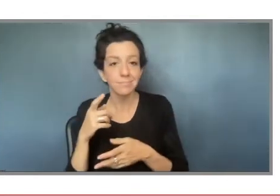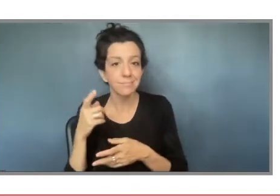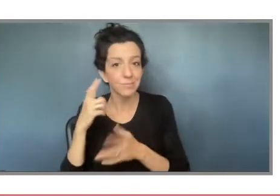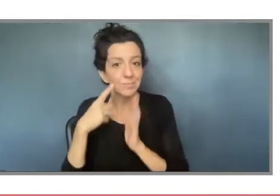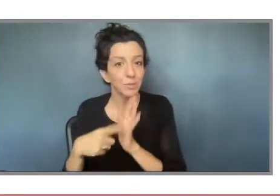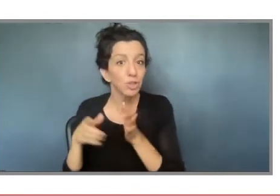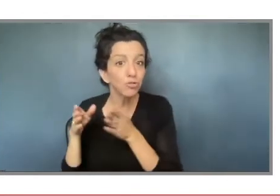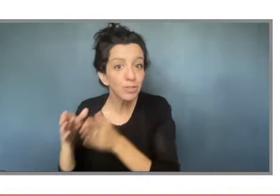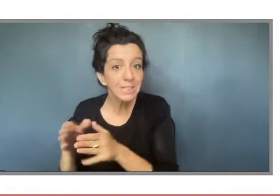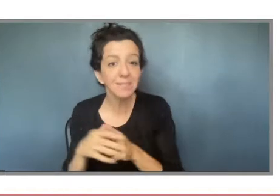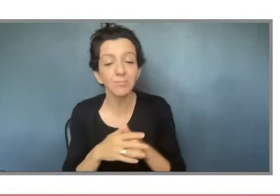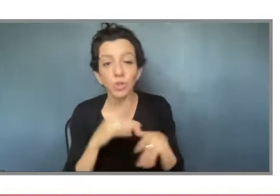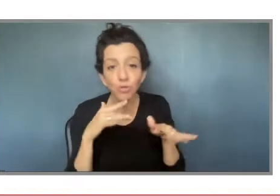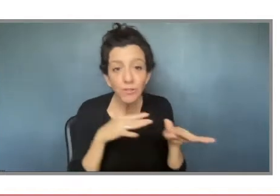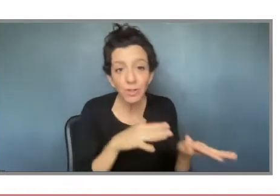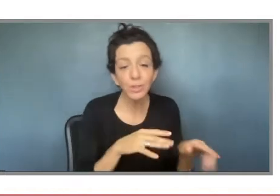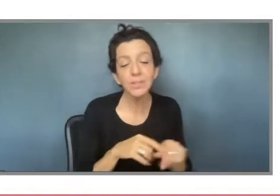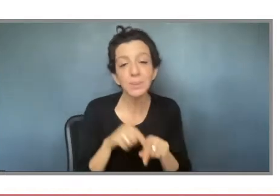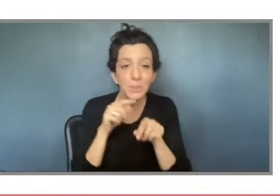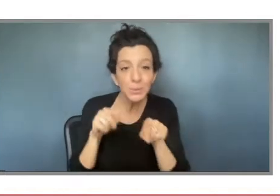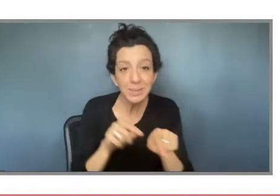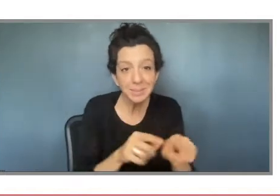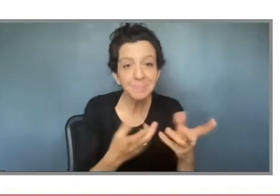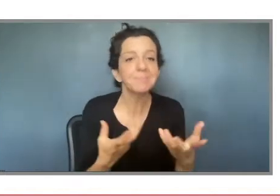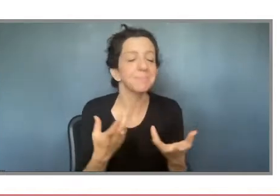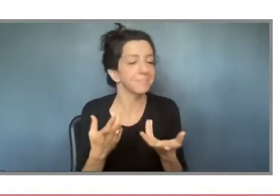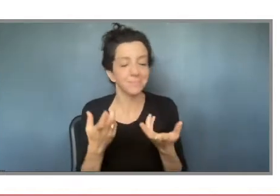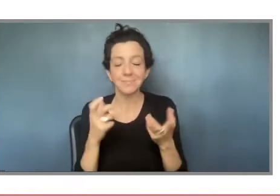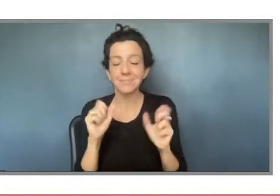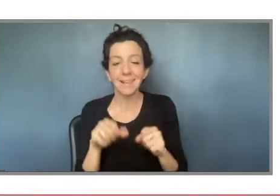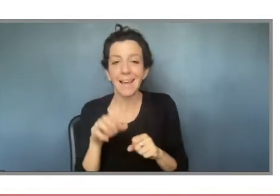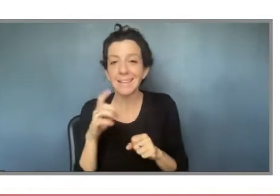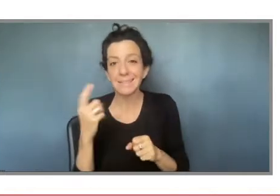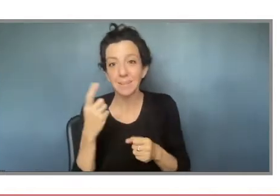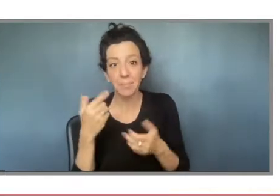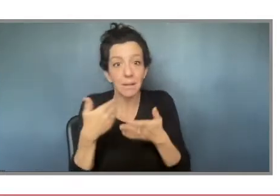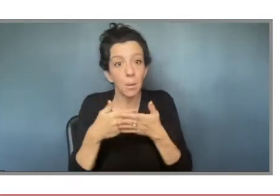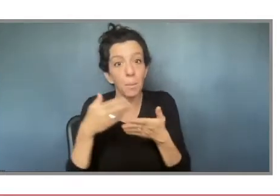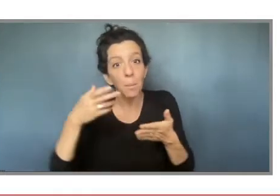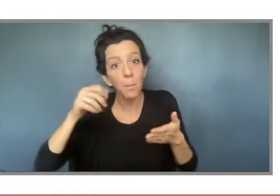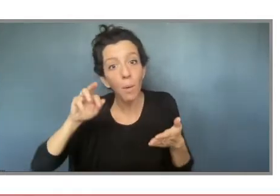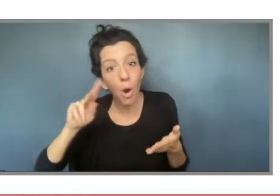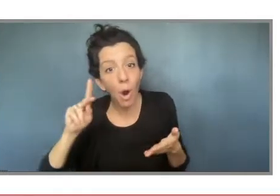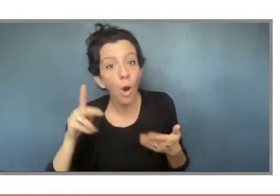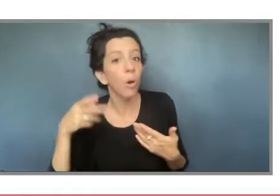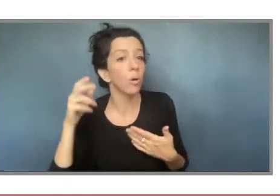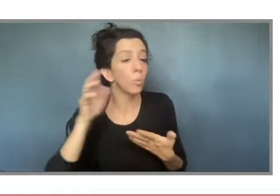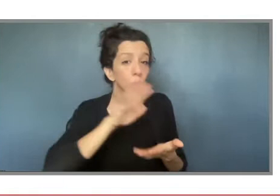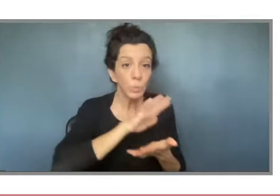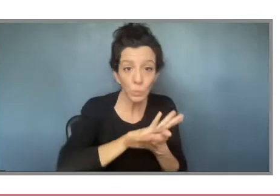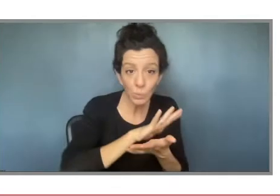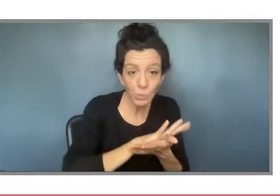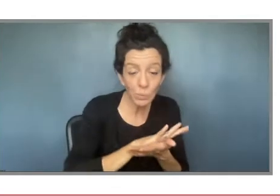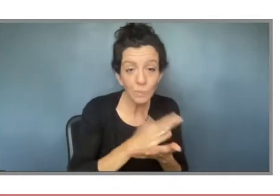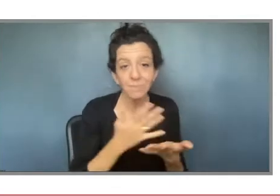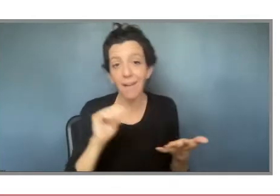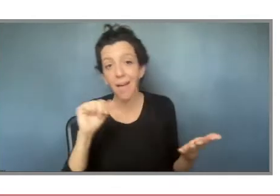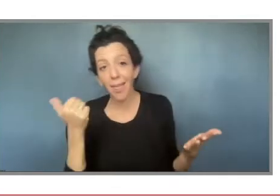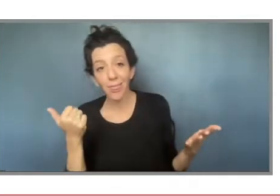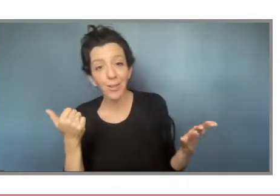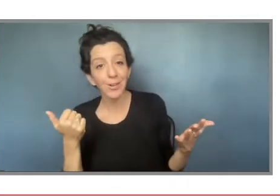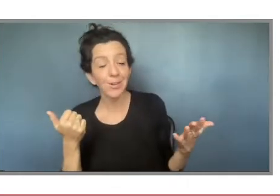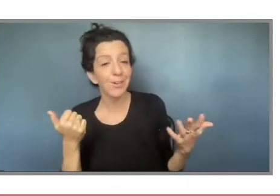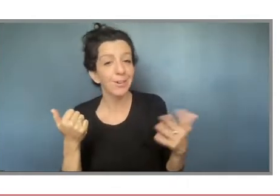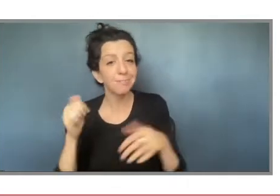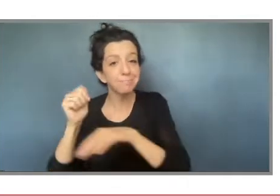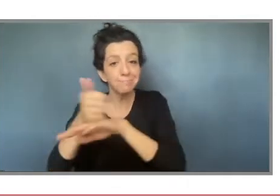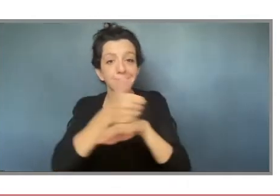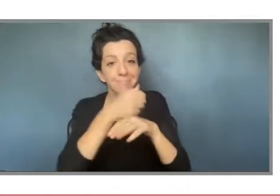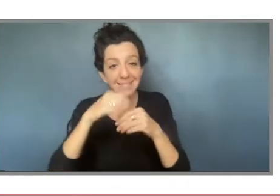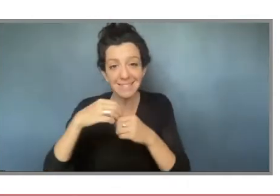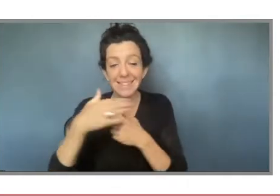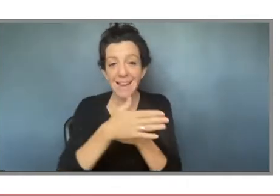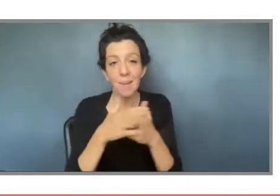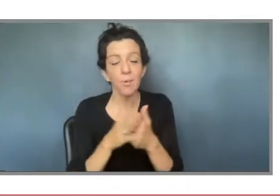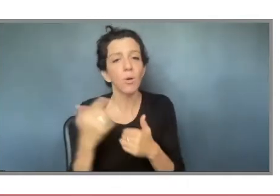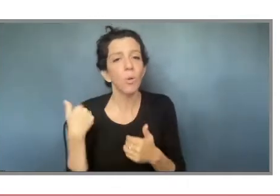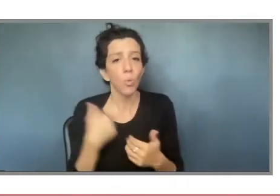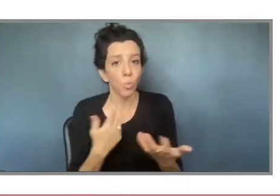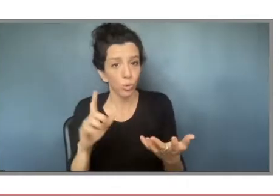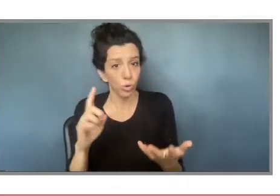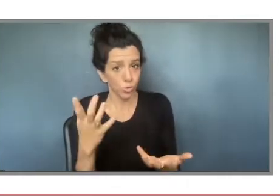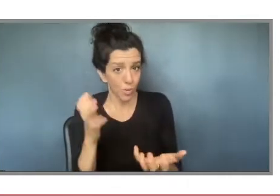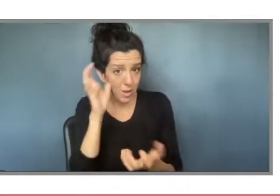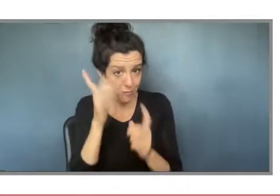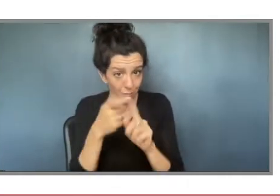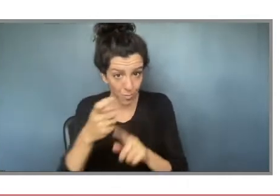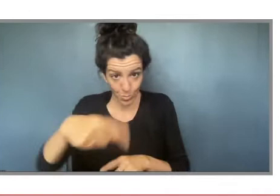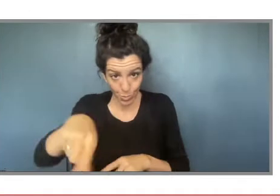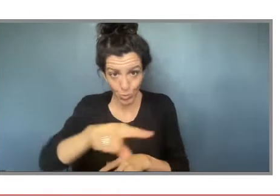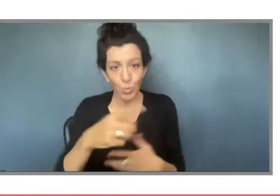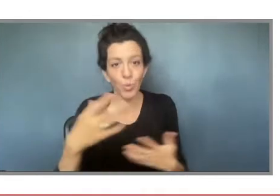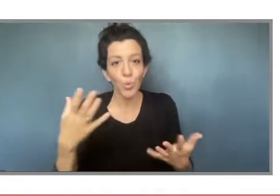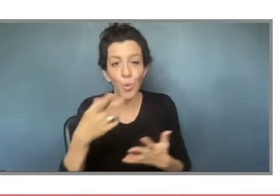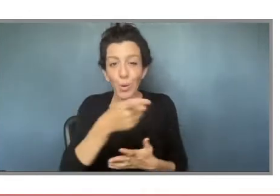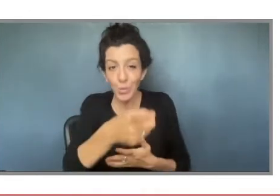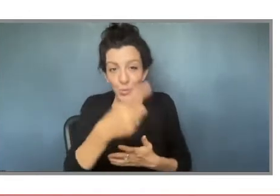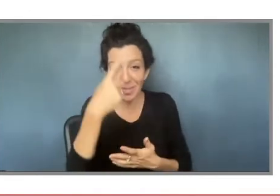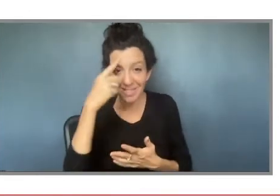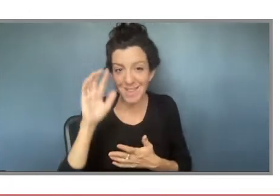Studio: Like I said streets rivers streams, it can be something around a park or a school or other neighborhood